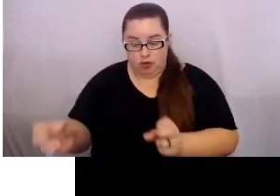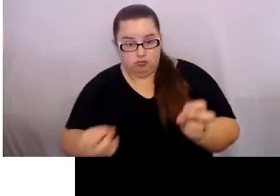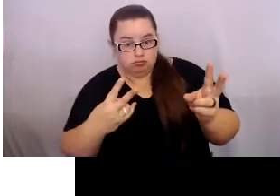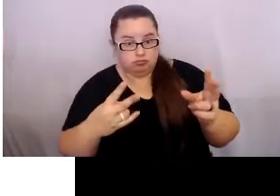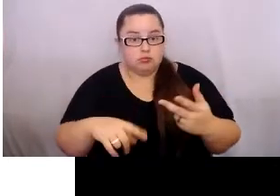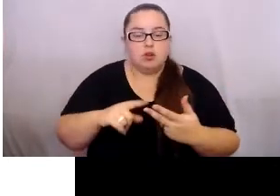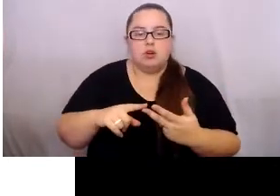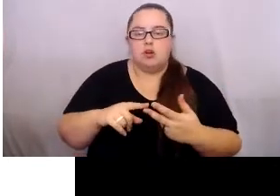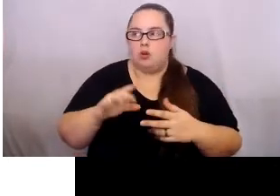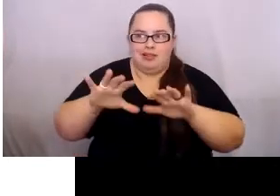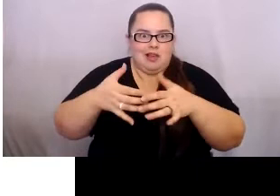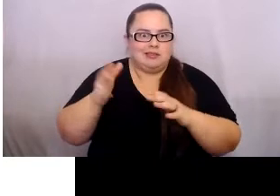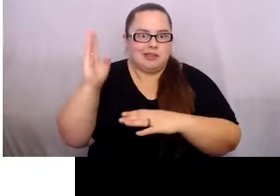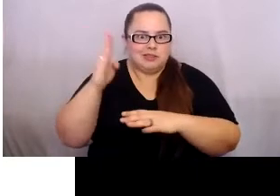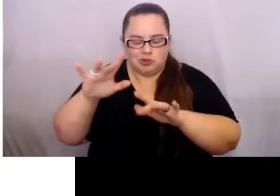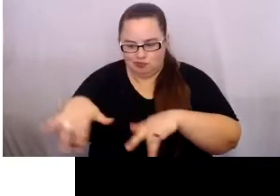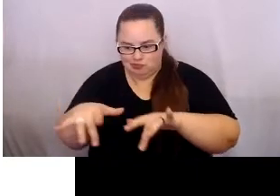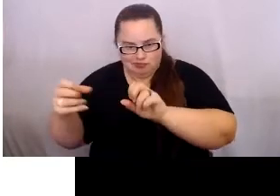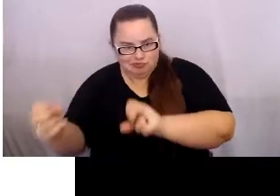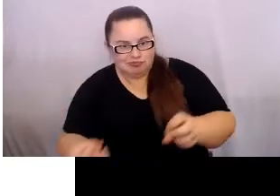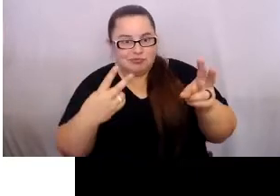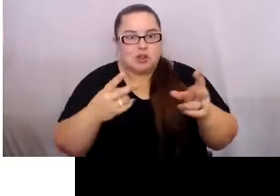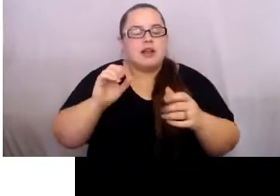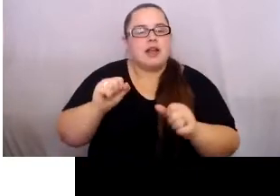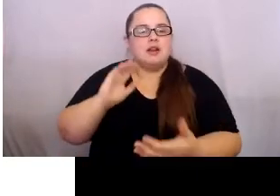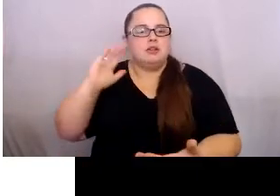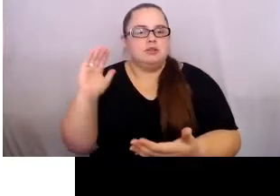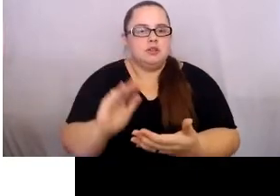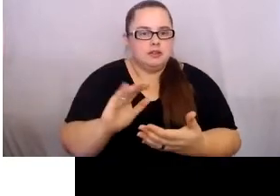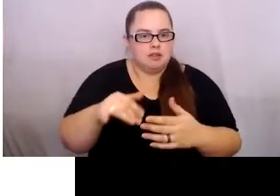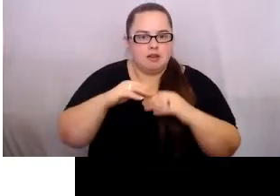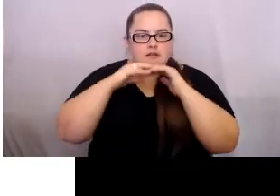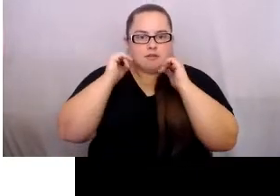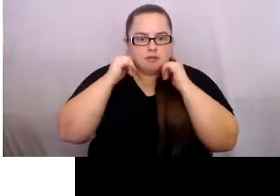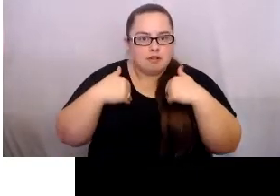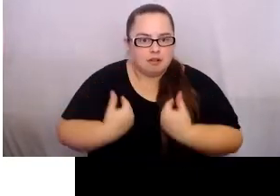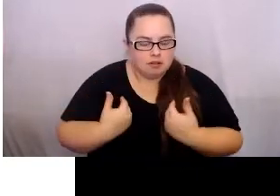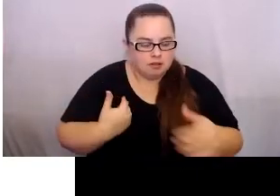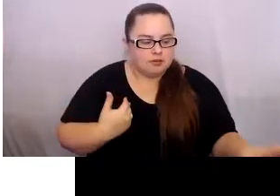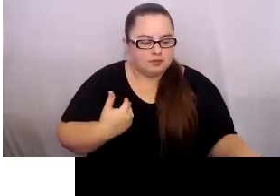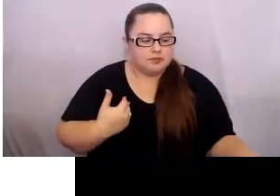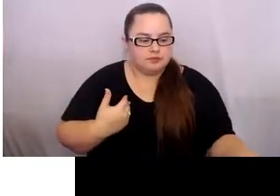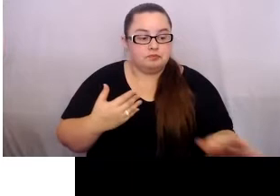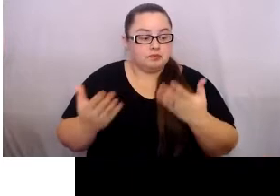Can greatly reduce fatigue from virtual meetings. That even though it's not happening in, you know, in real time, it's not live.